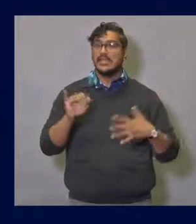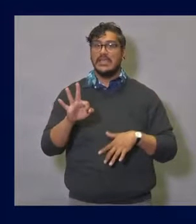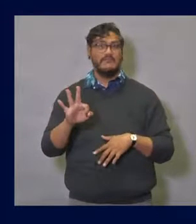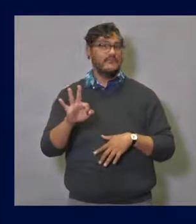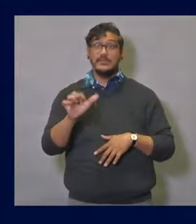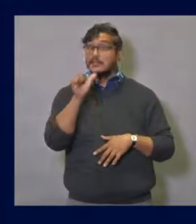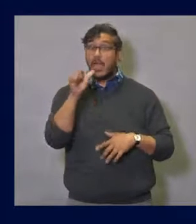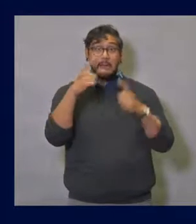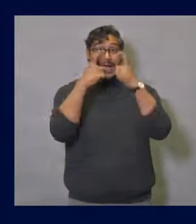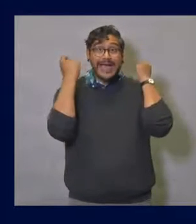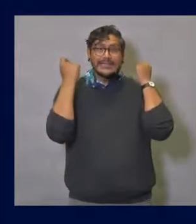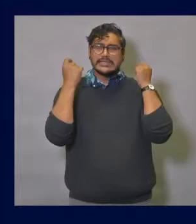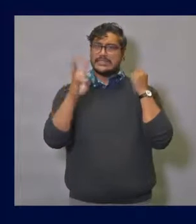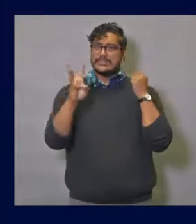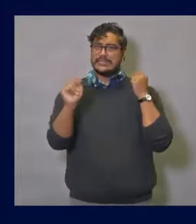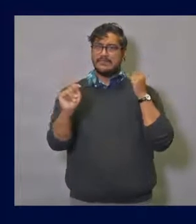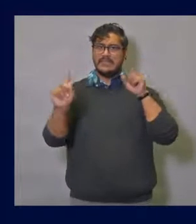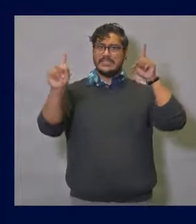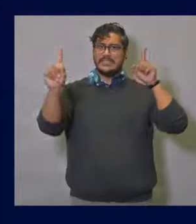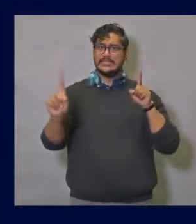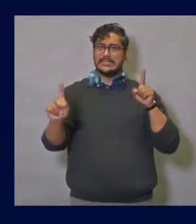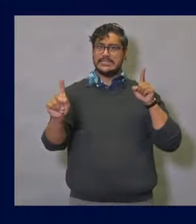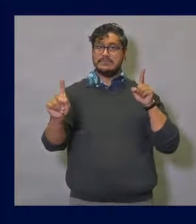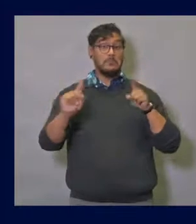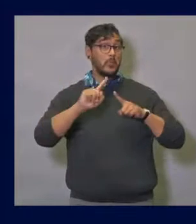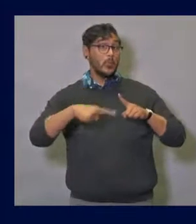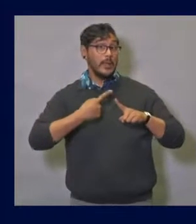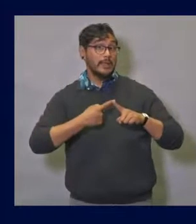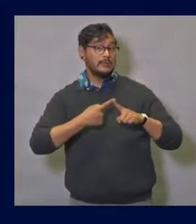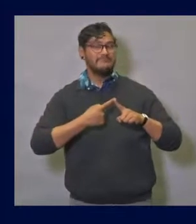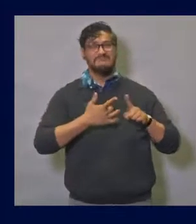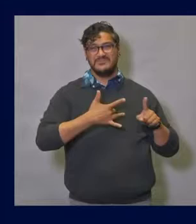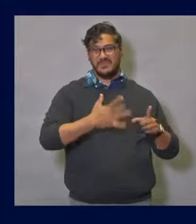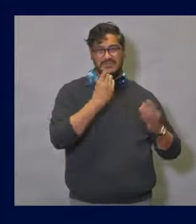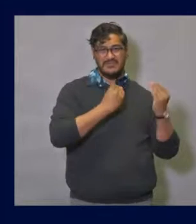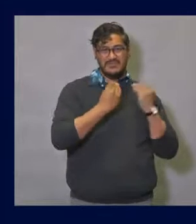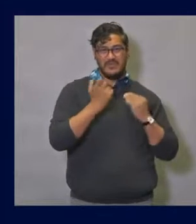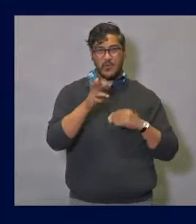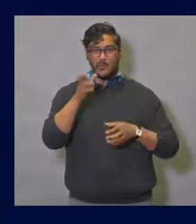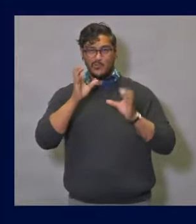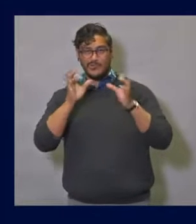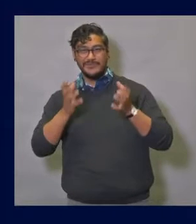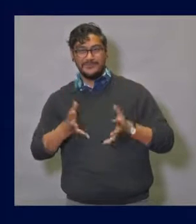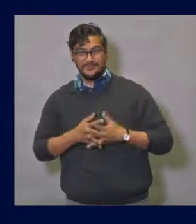ACTIVITIES WHERE STUDENTS ARE NOT WEARING MASKS.